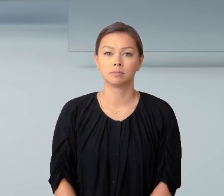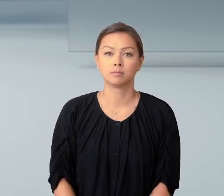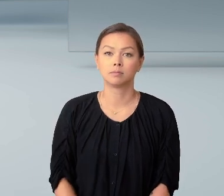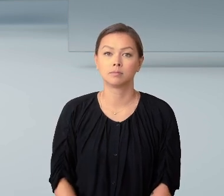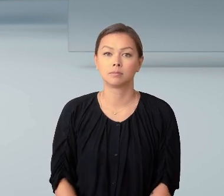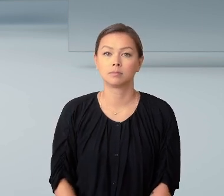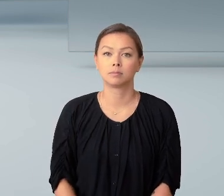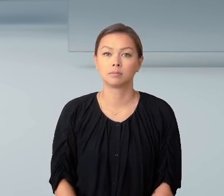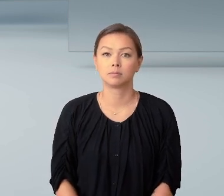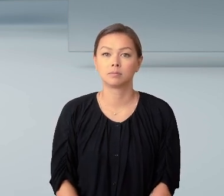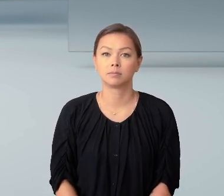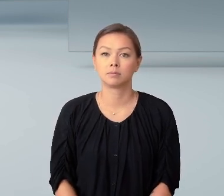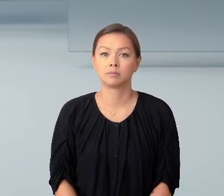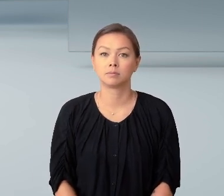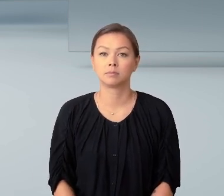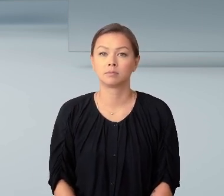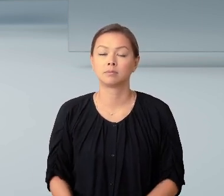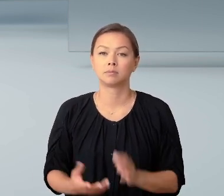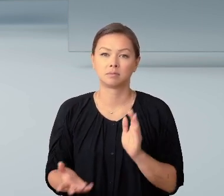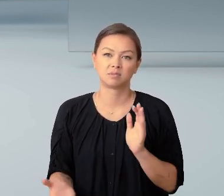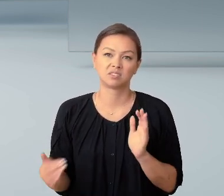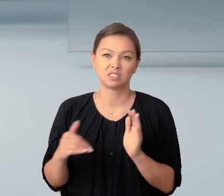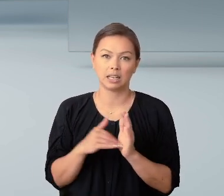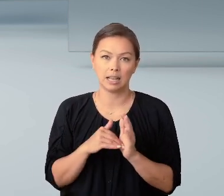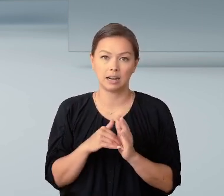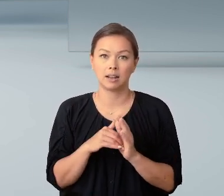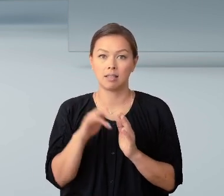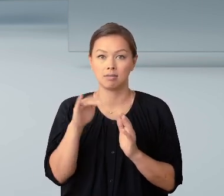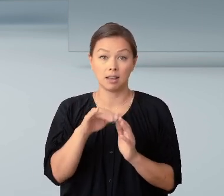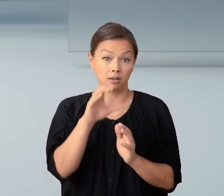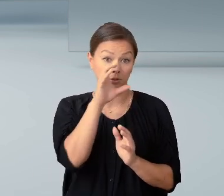Copilot functionality. Again, the query is up here on the top